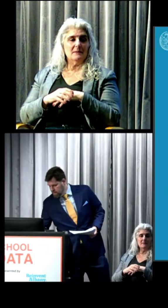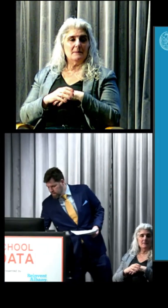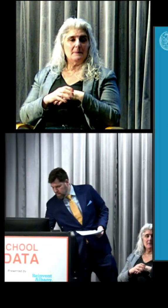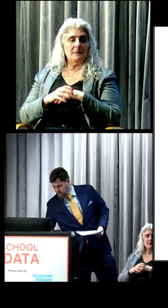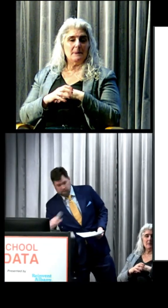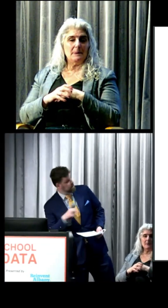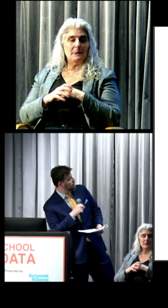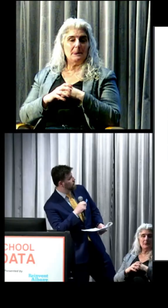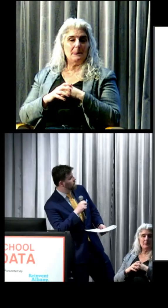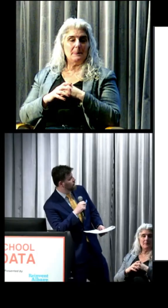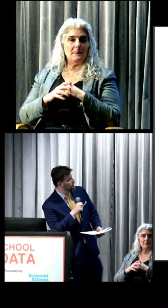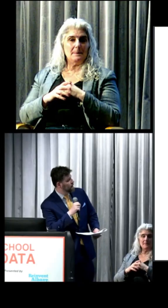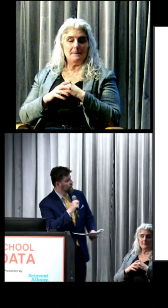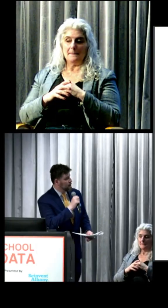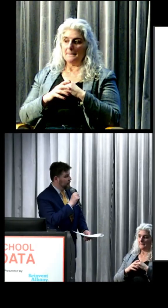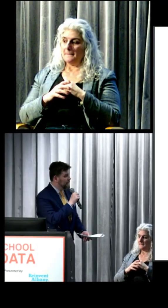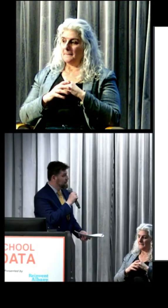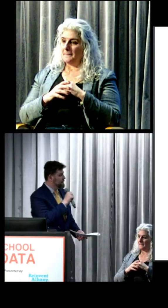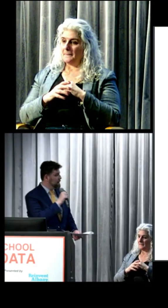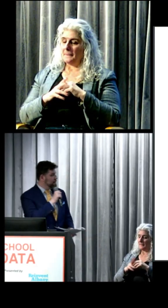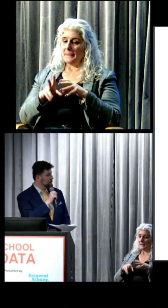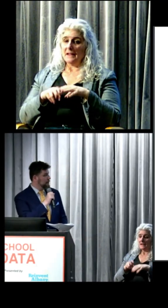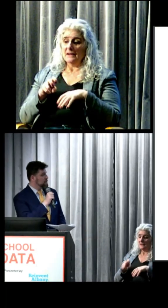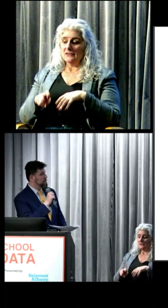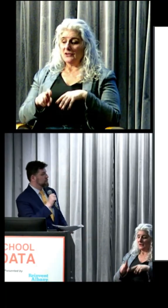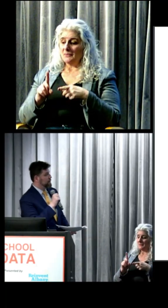So users were getting really frustrated, and that's a big red flag.